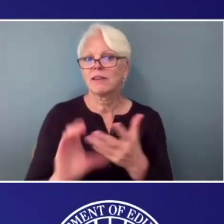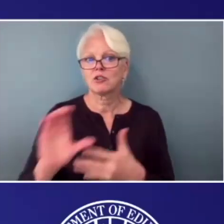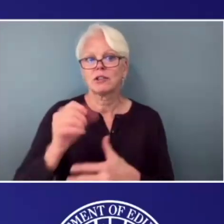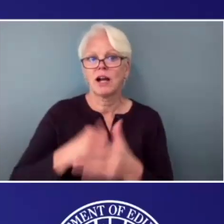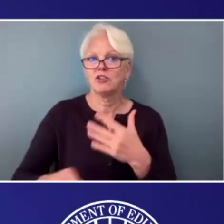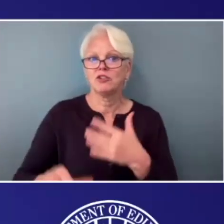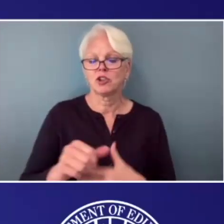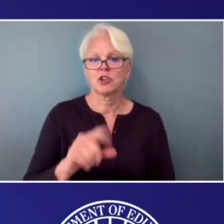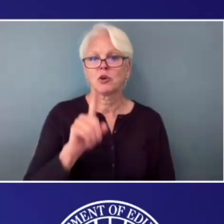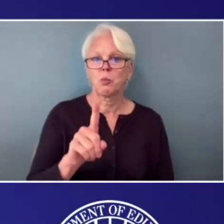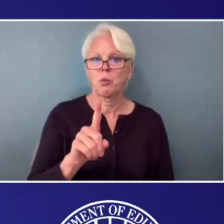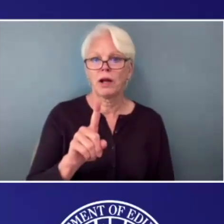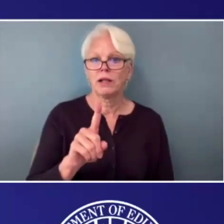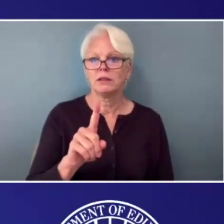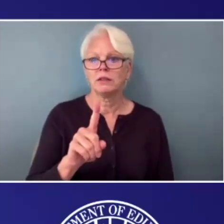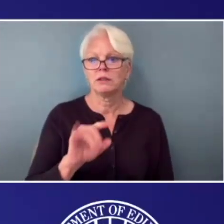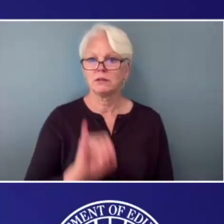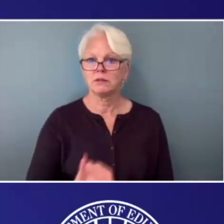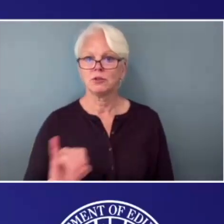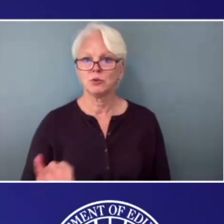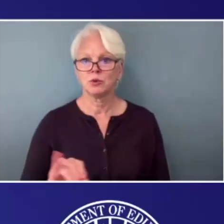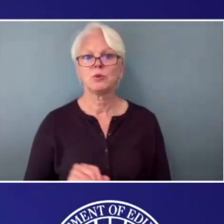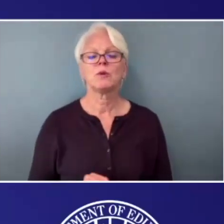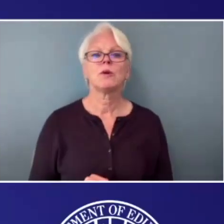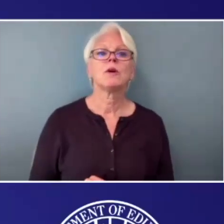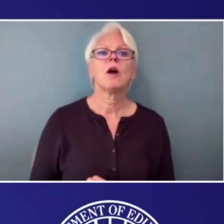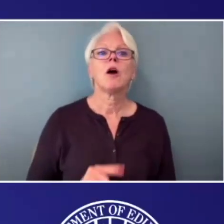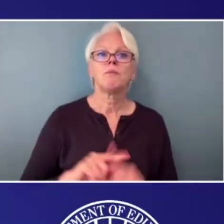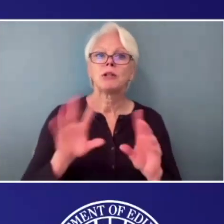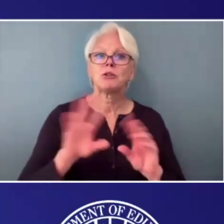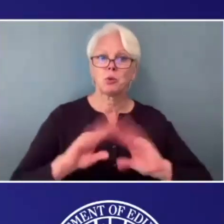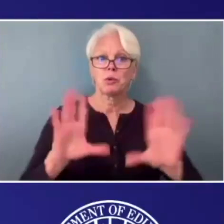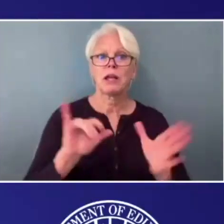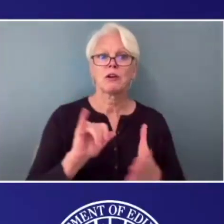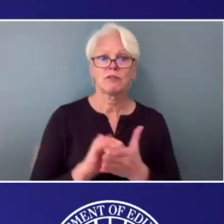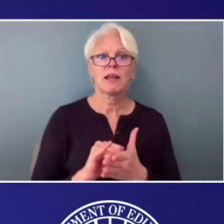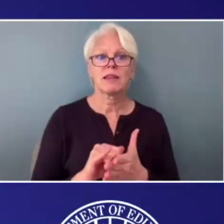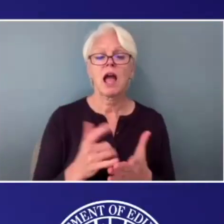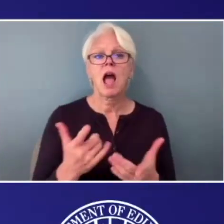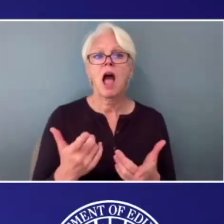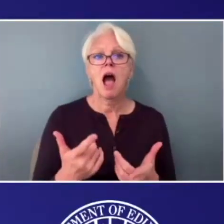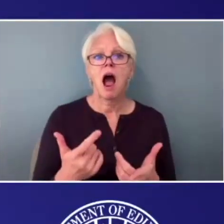two. I understand that, but as far as clarifying it, I, I was under the impression that it was